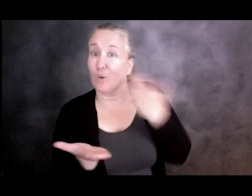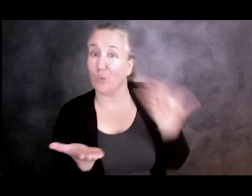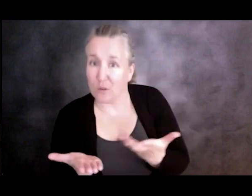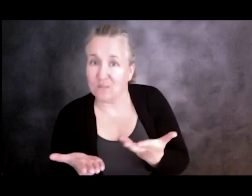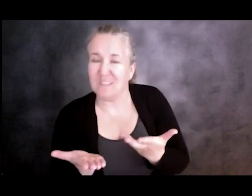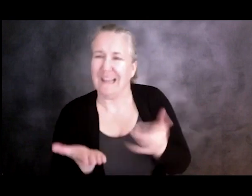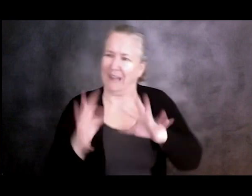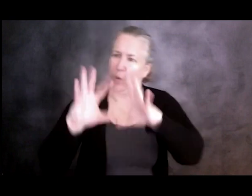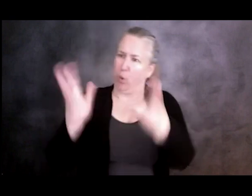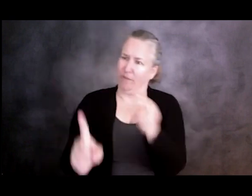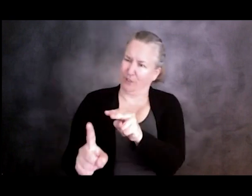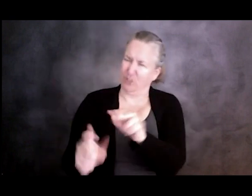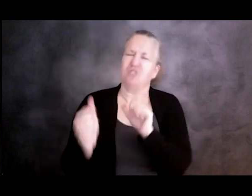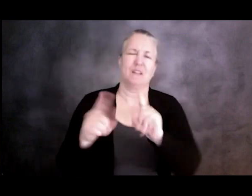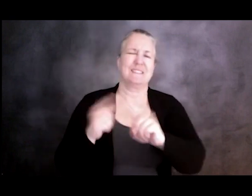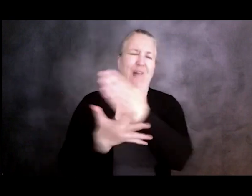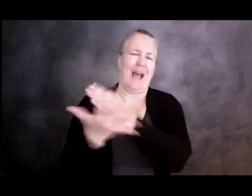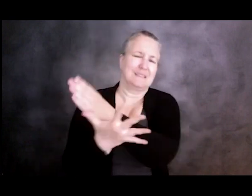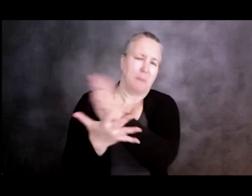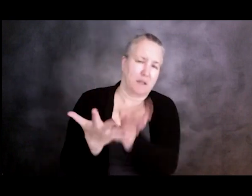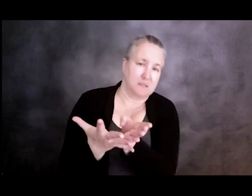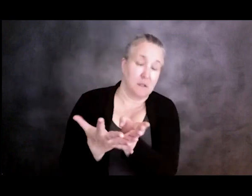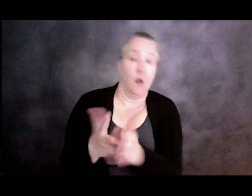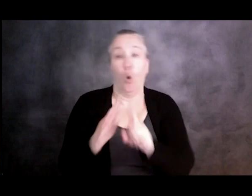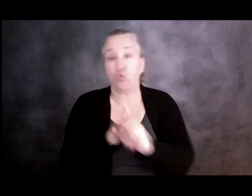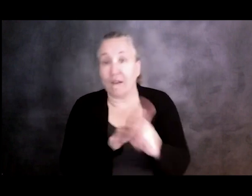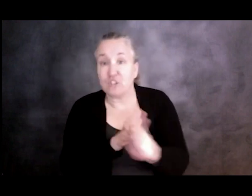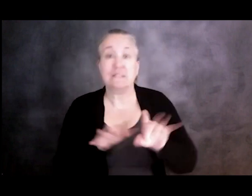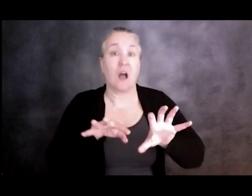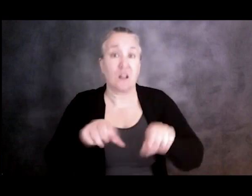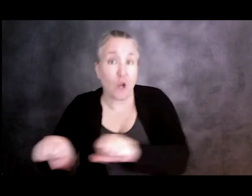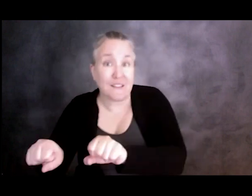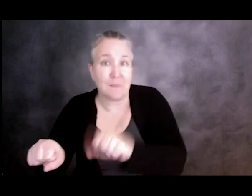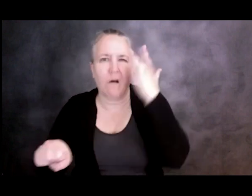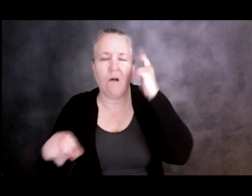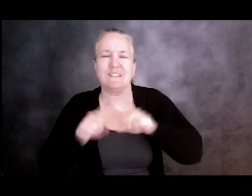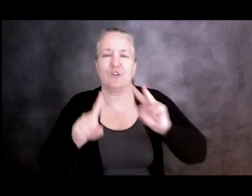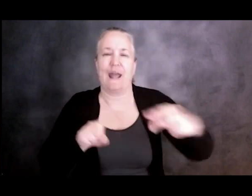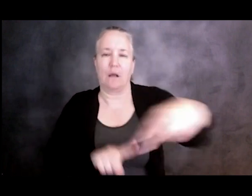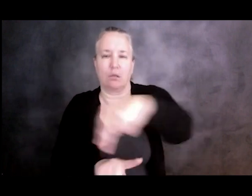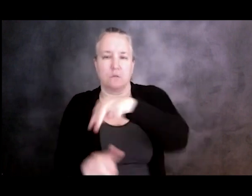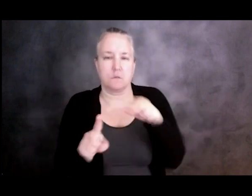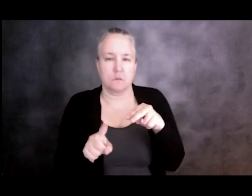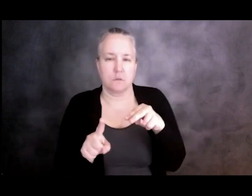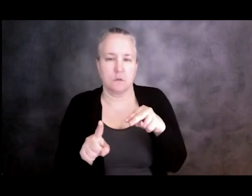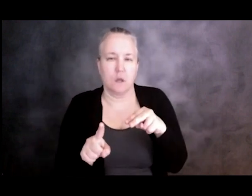of that worldview. Here, it's war and refugees and colonialism from different angles. And the belief is I can do that one way in fiction,